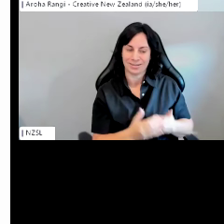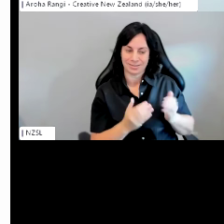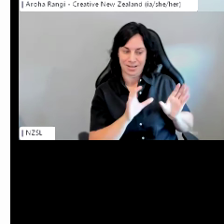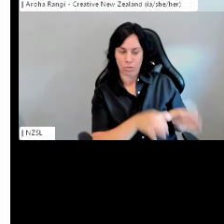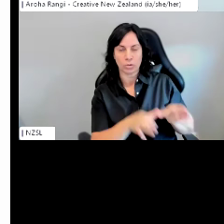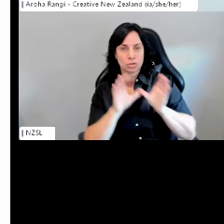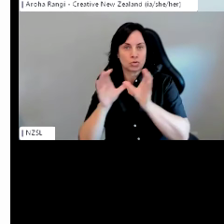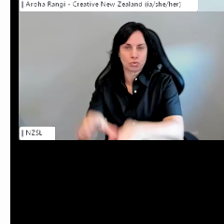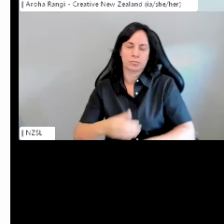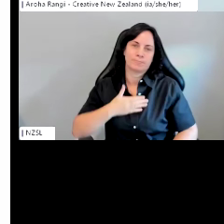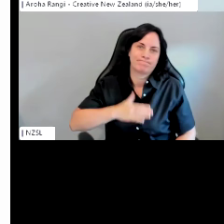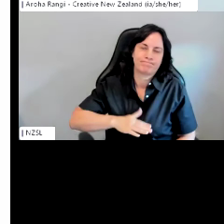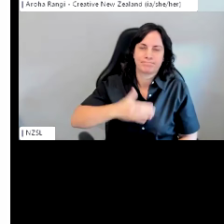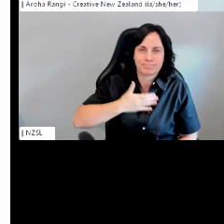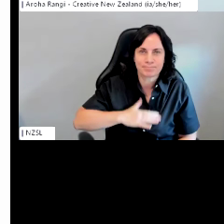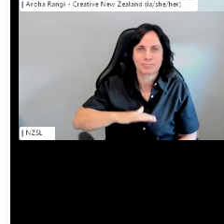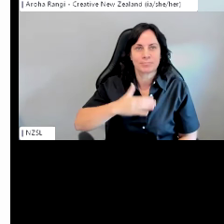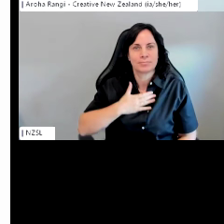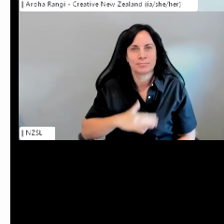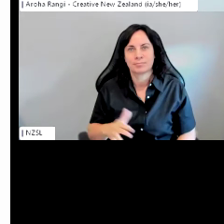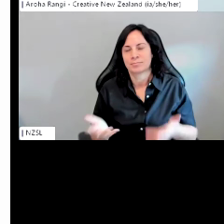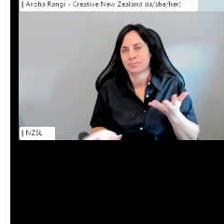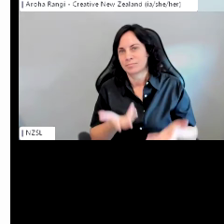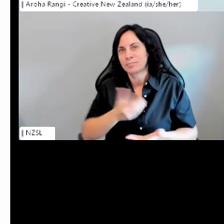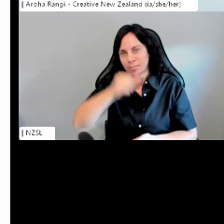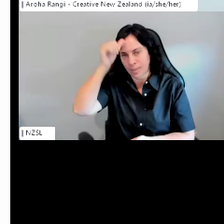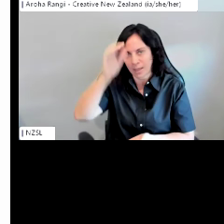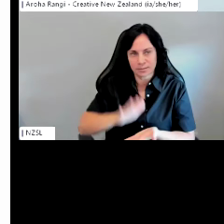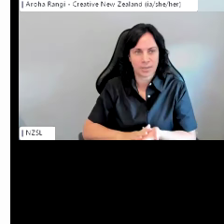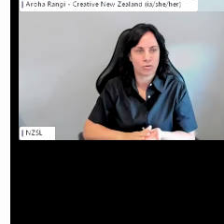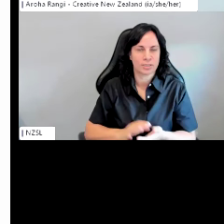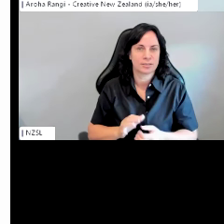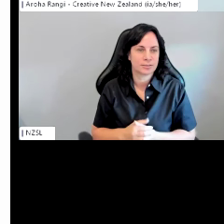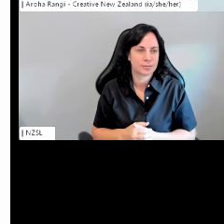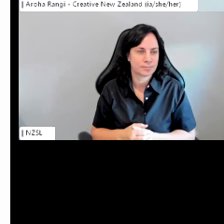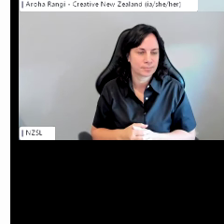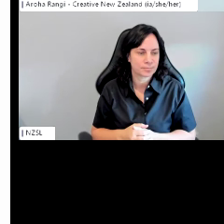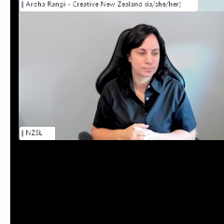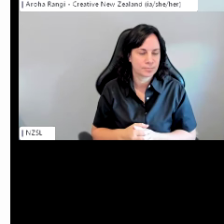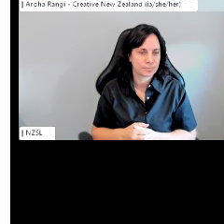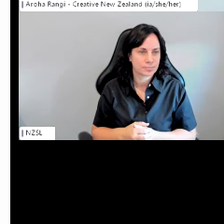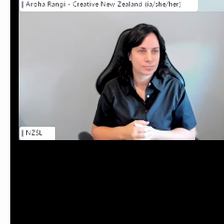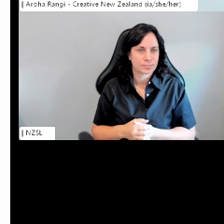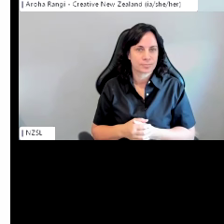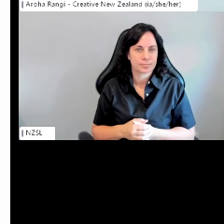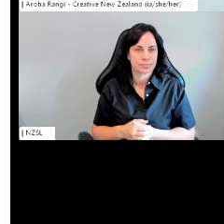kind of um for this kind of experience and this kind of messaging. Um, so very quickly to kind of